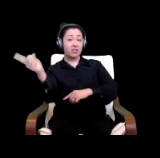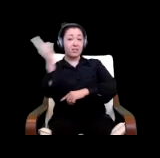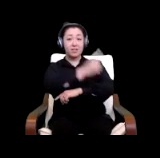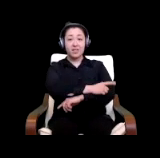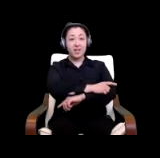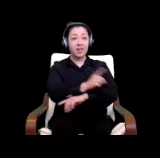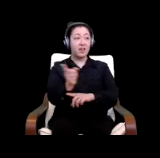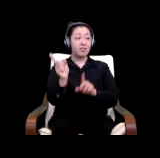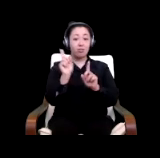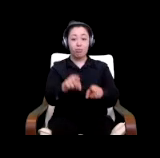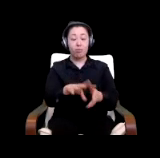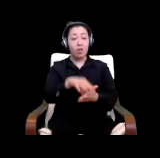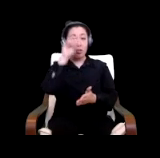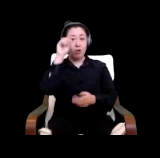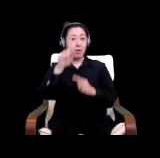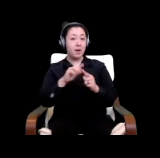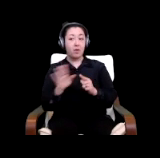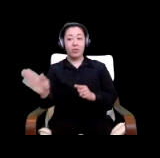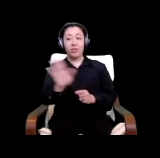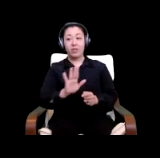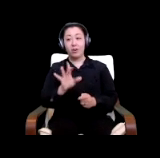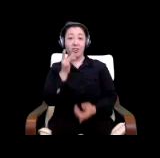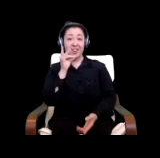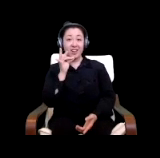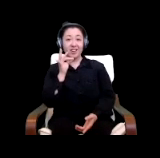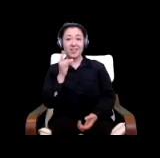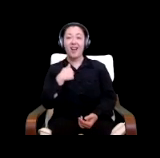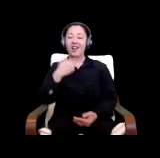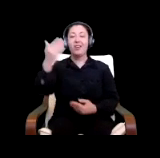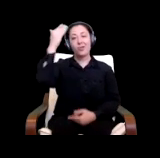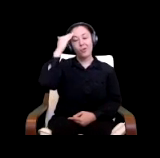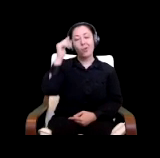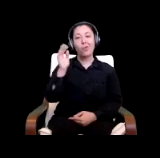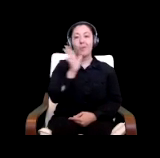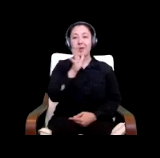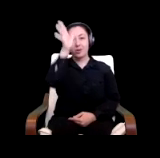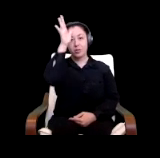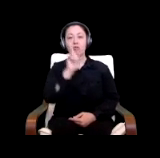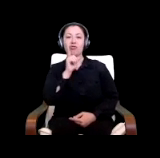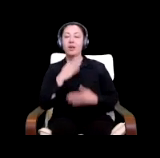with kids with CHARGE, I know the parents will really appreciate you taking the time to do this.